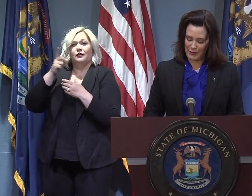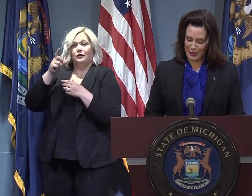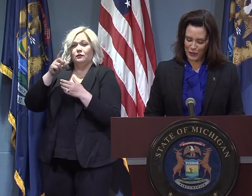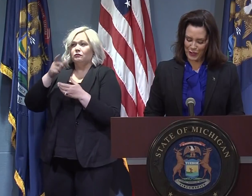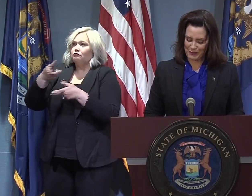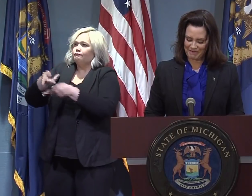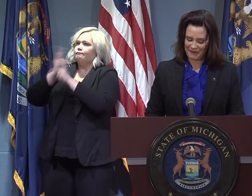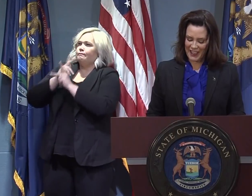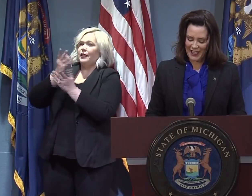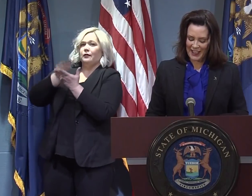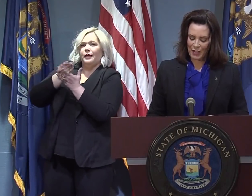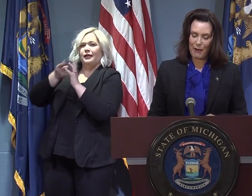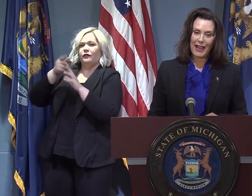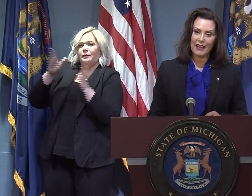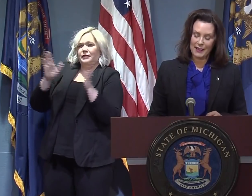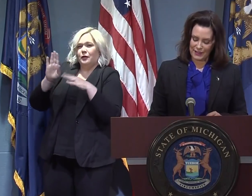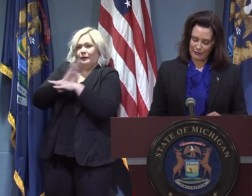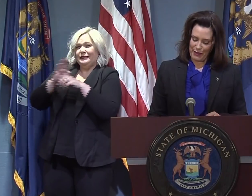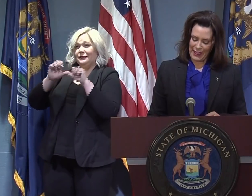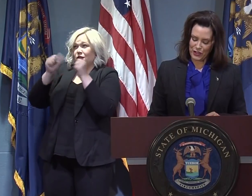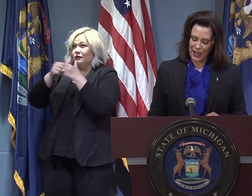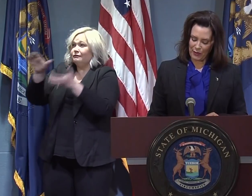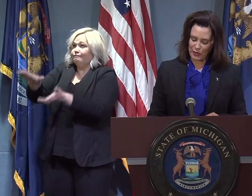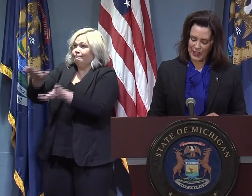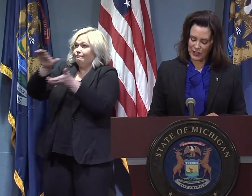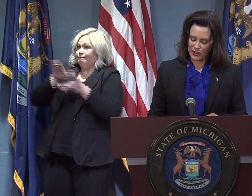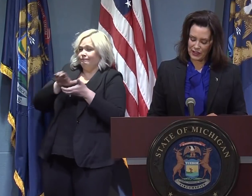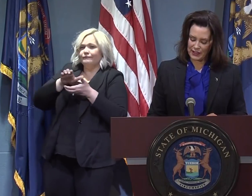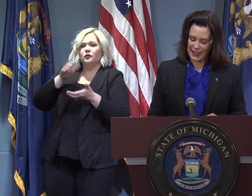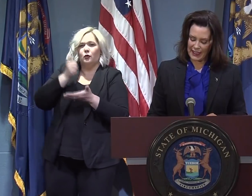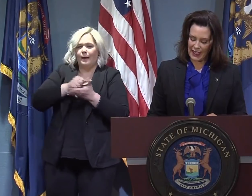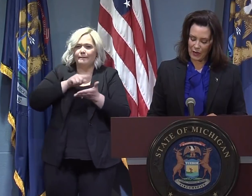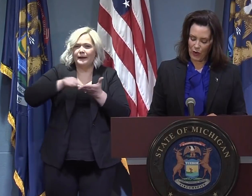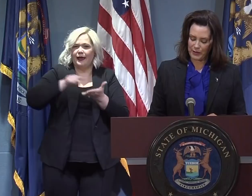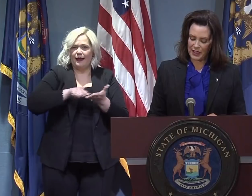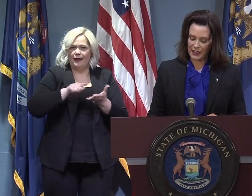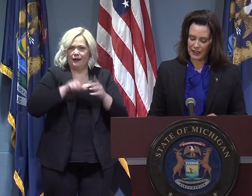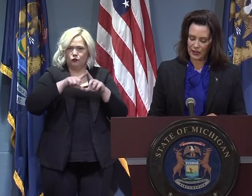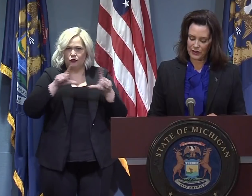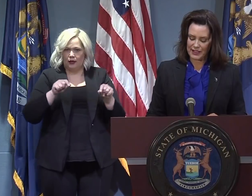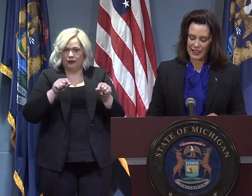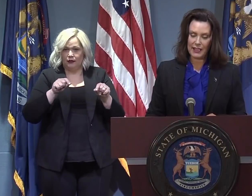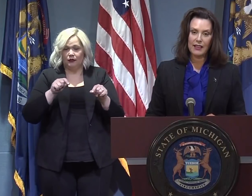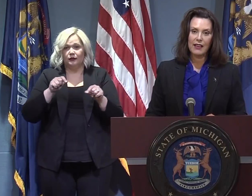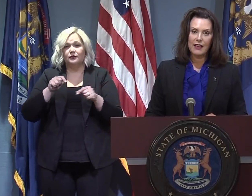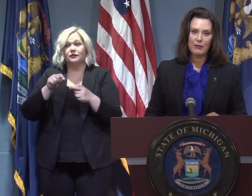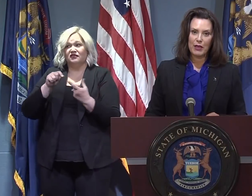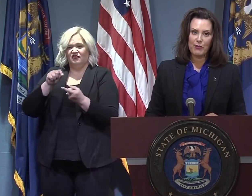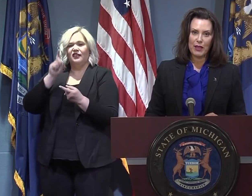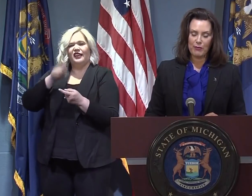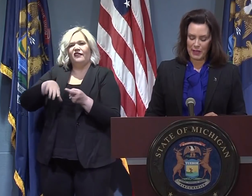310 BILLION IN THE PAYCHECK PROTECTION PROGRAM FORGIVABLE LOANS THROUGH THE SMALL BUSINESS